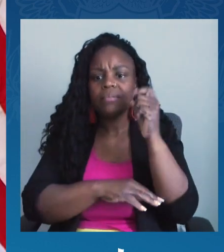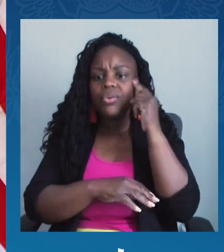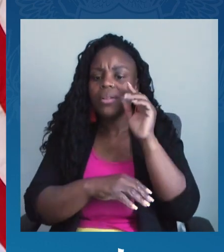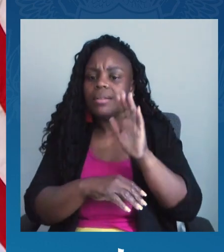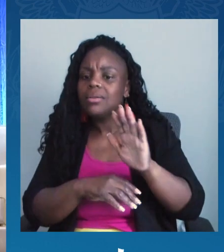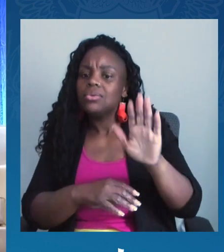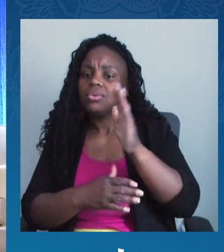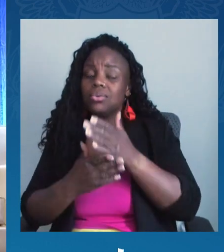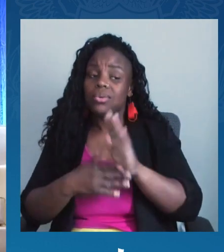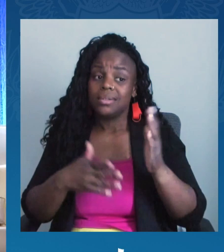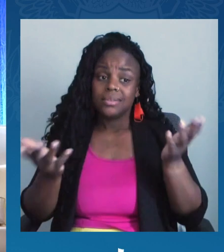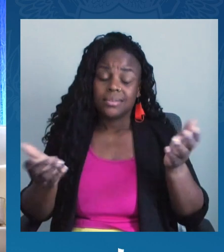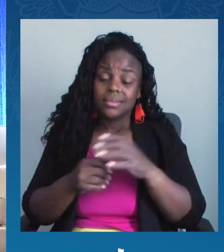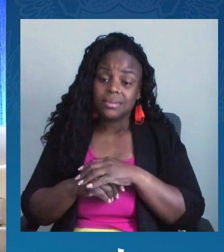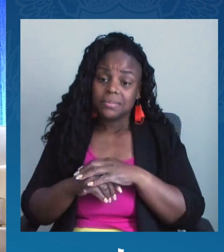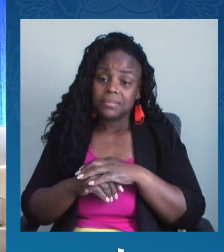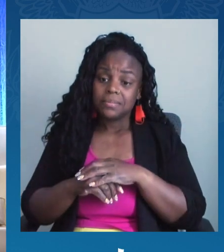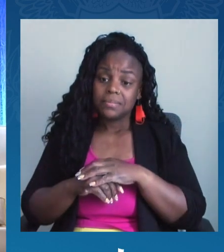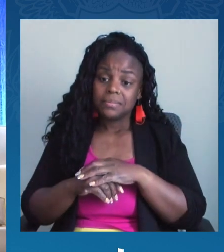Mayor Woodfin: Thank you. Thank you. Thank you.